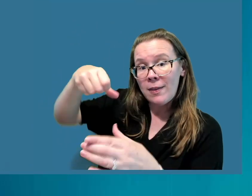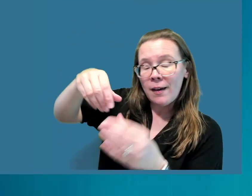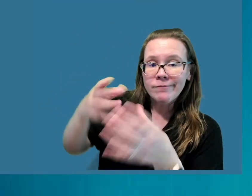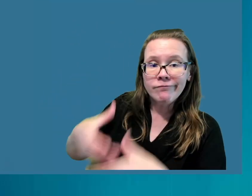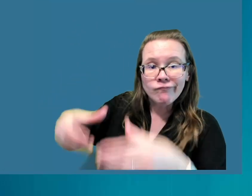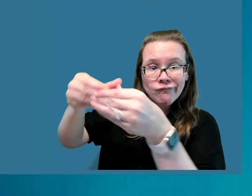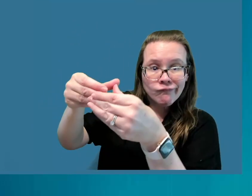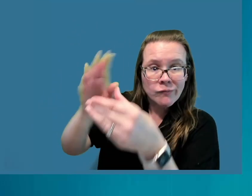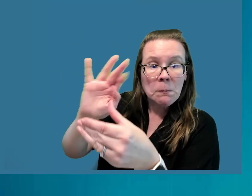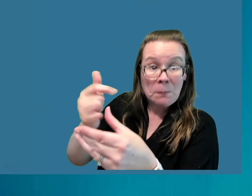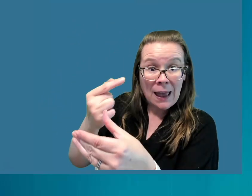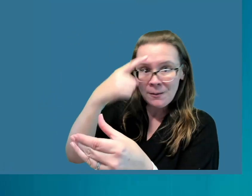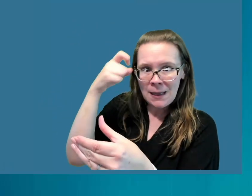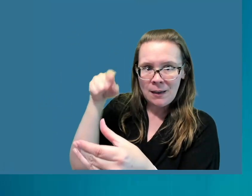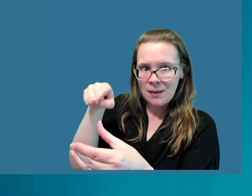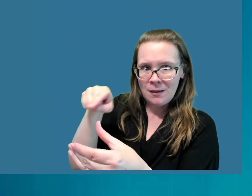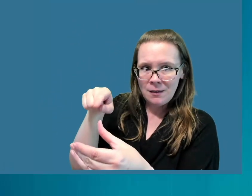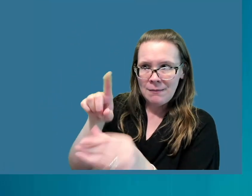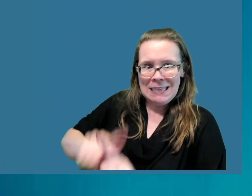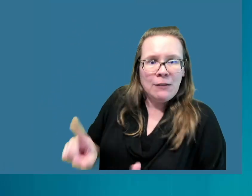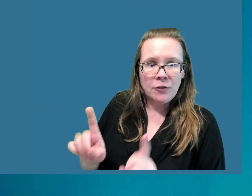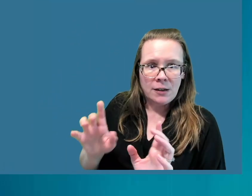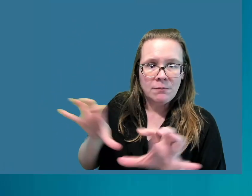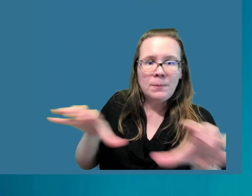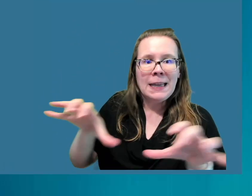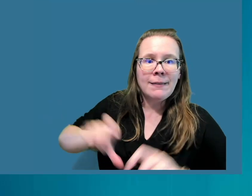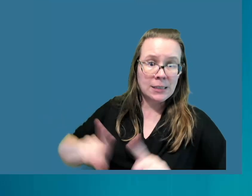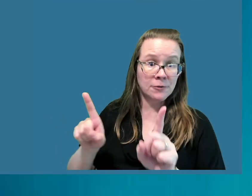Genie's Dream you can look at the Sweet Sugar Belle's recipe for her process,